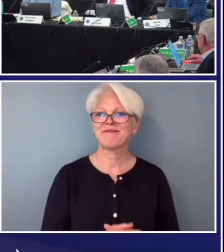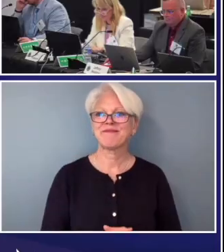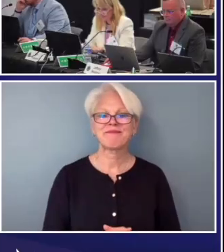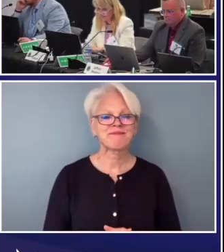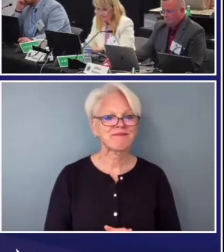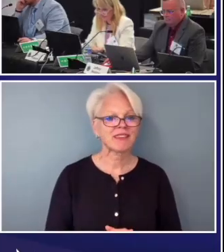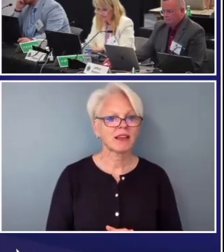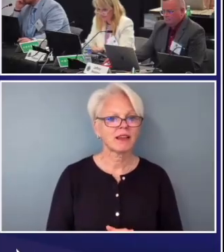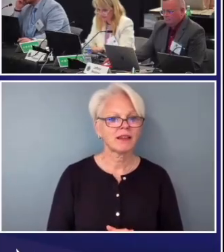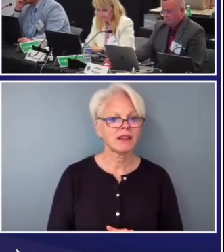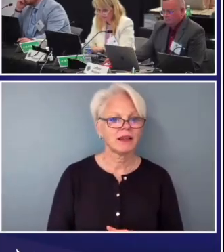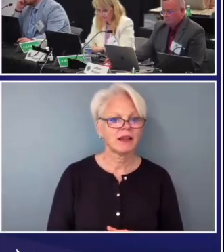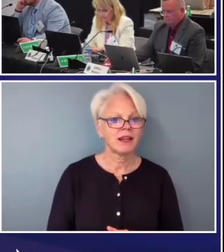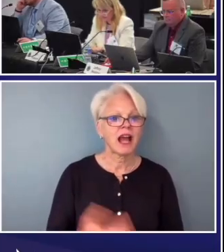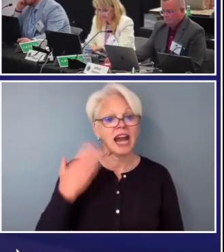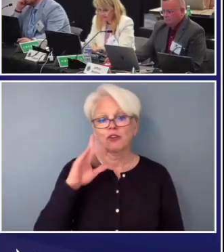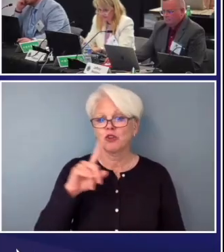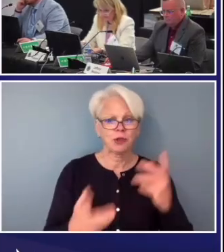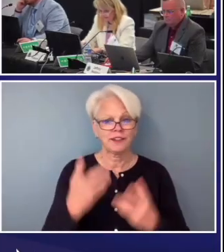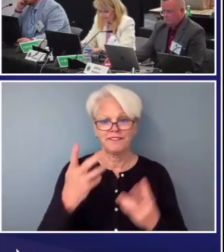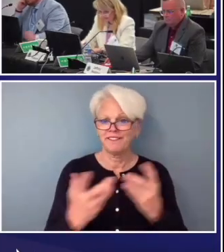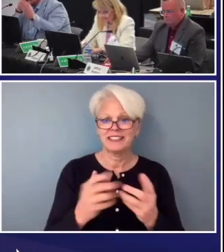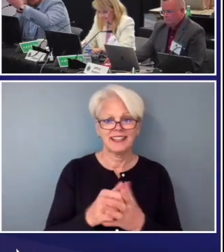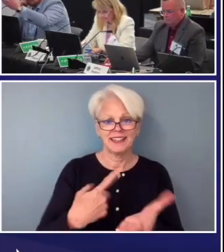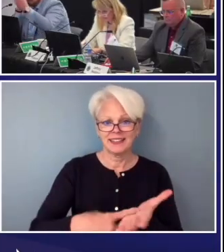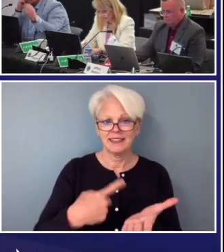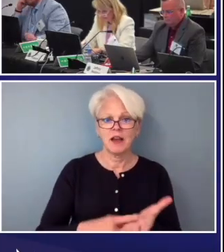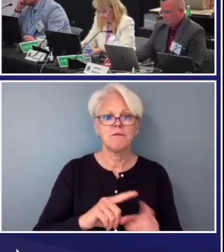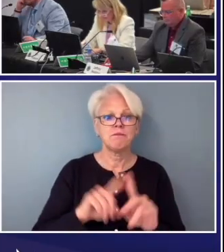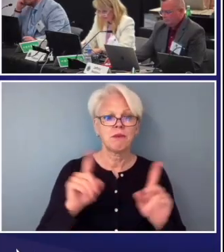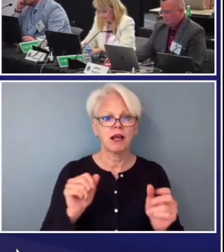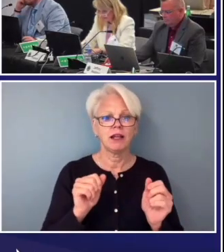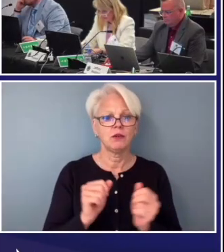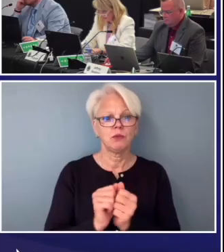Yeah, I don't know where it fits in the discussion, but also with, you know, with respect to Mike's point.